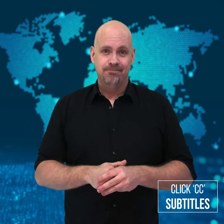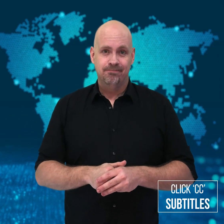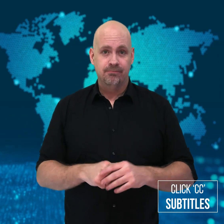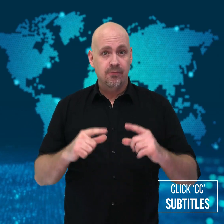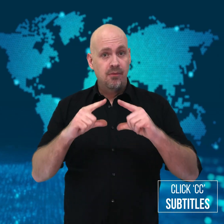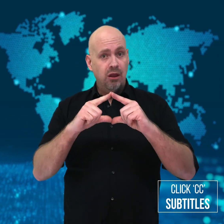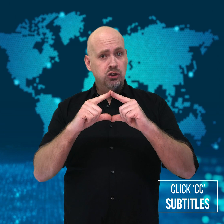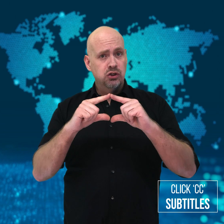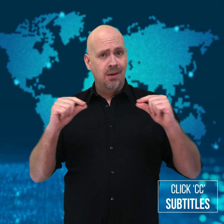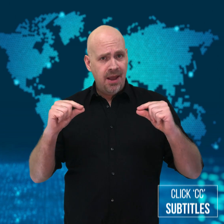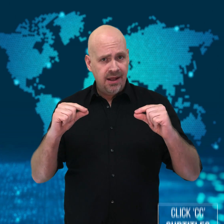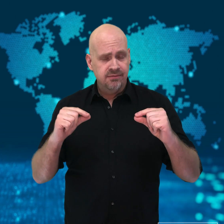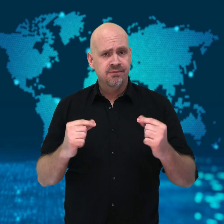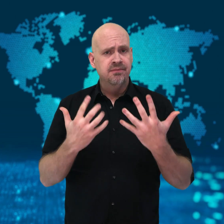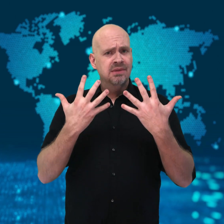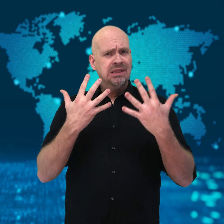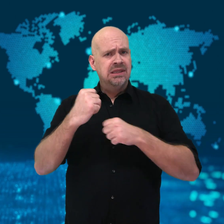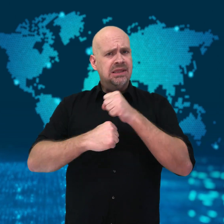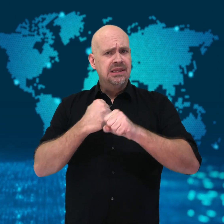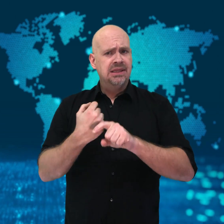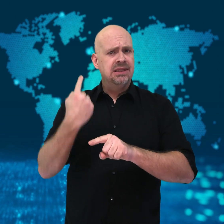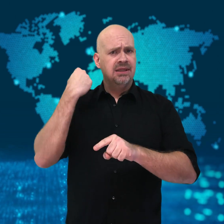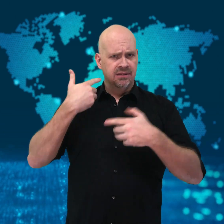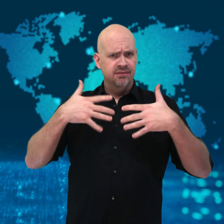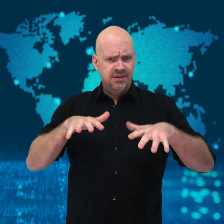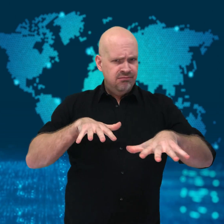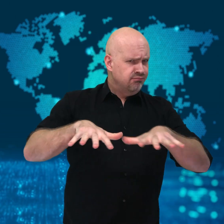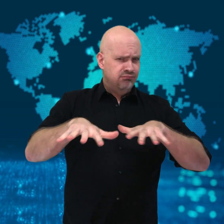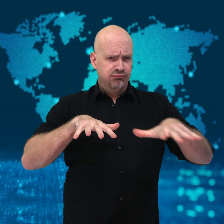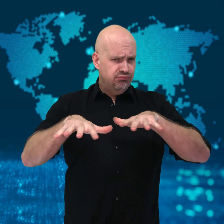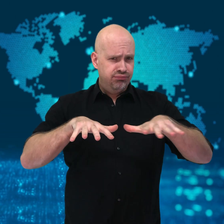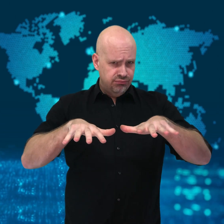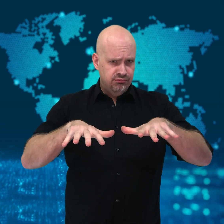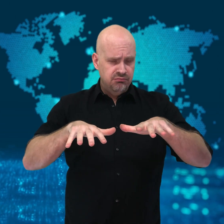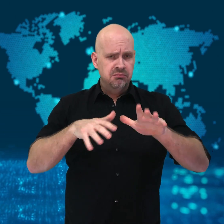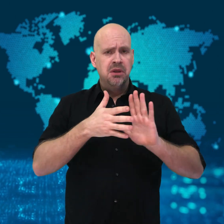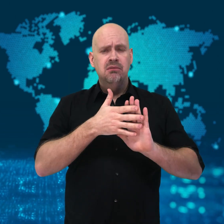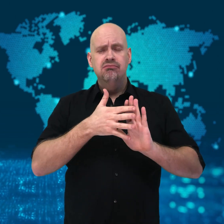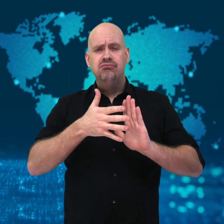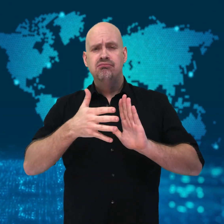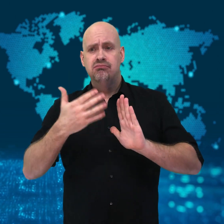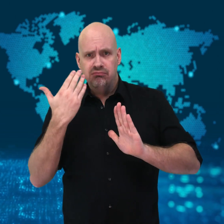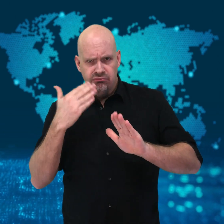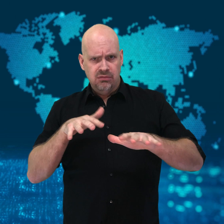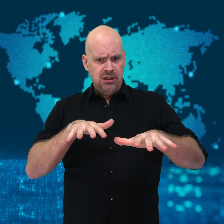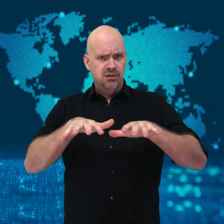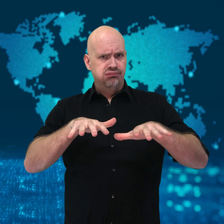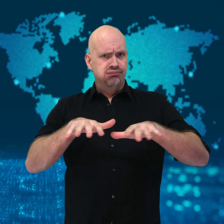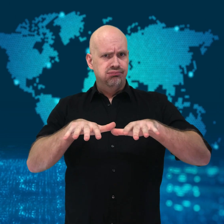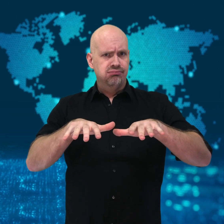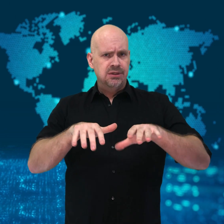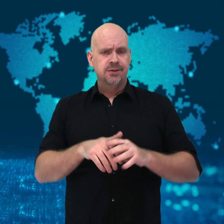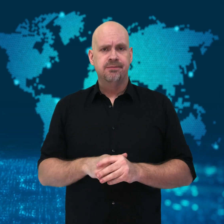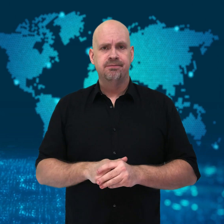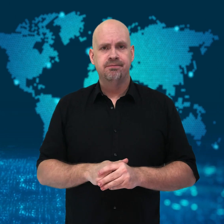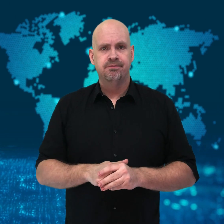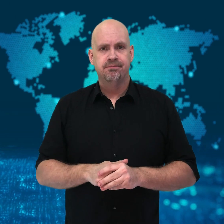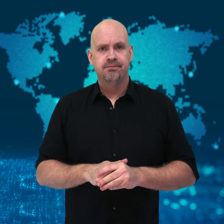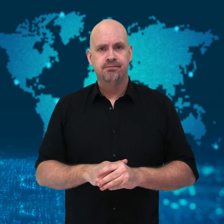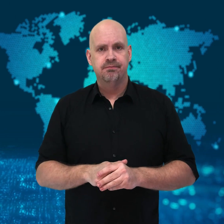Aftershock 10 years after earthquake.